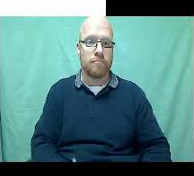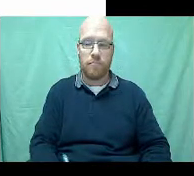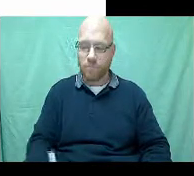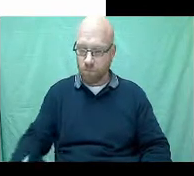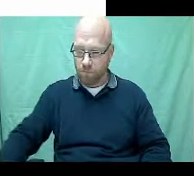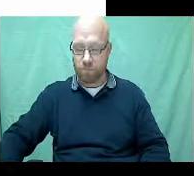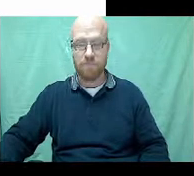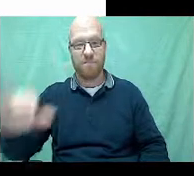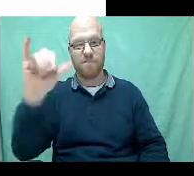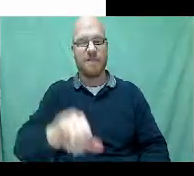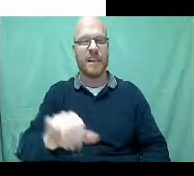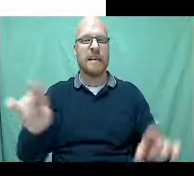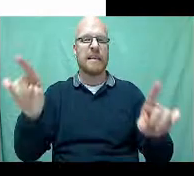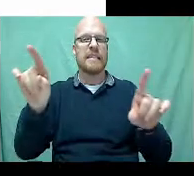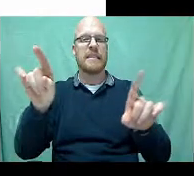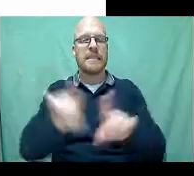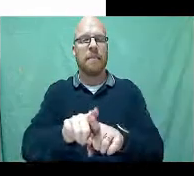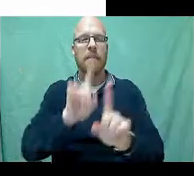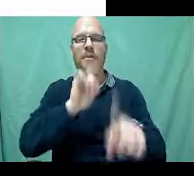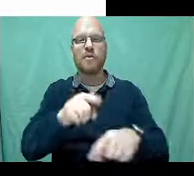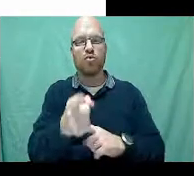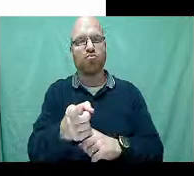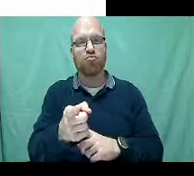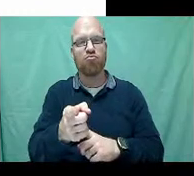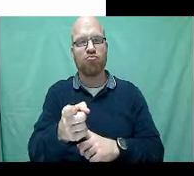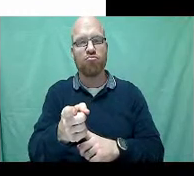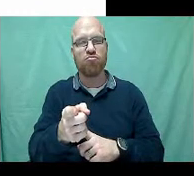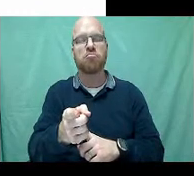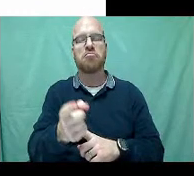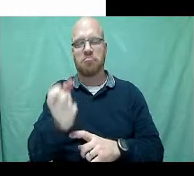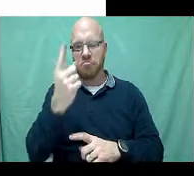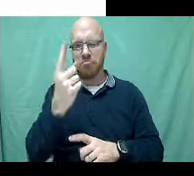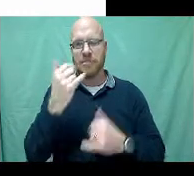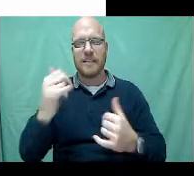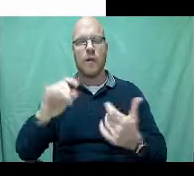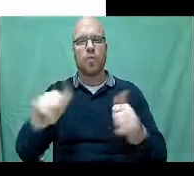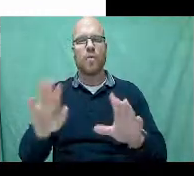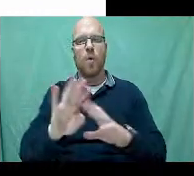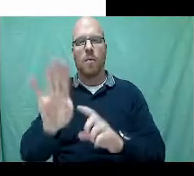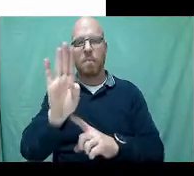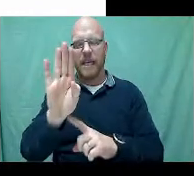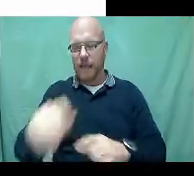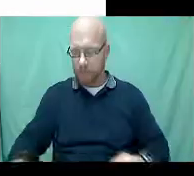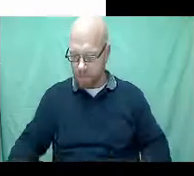Our answers match, just 2 different ways to get there. Now we're going to move over to example B.